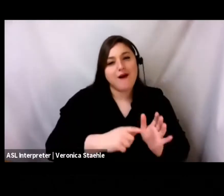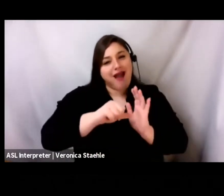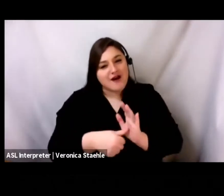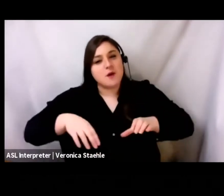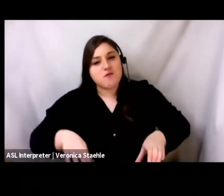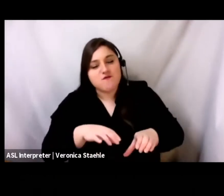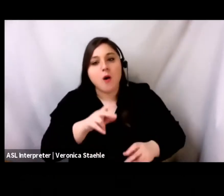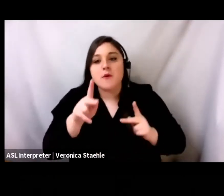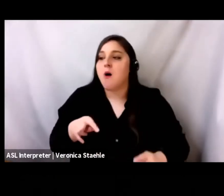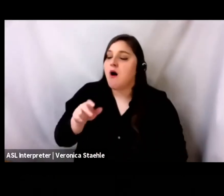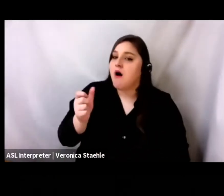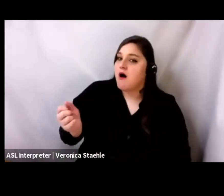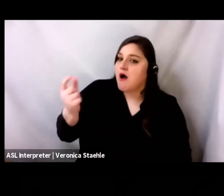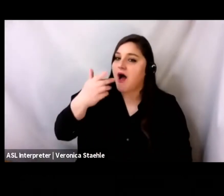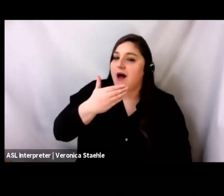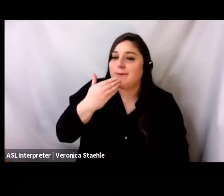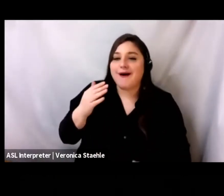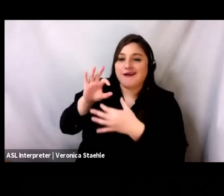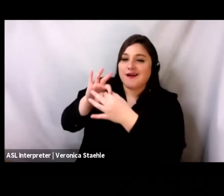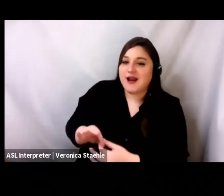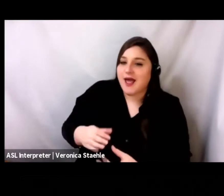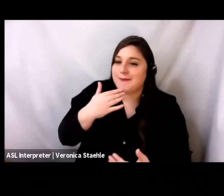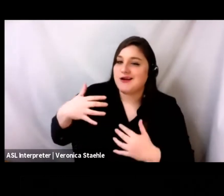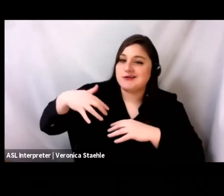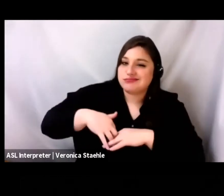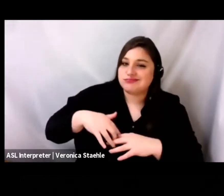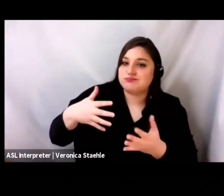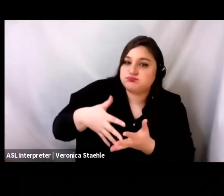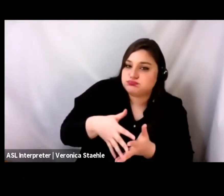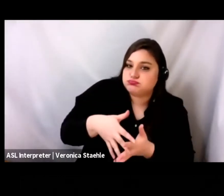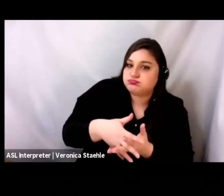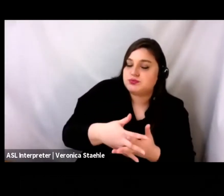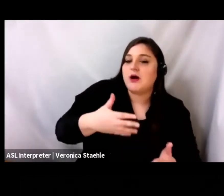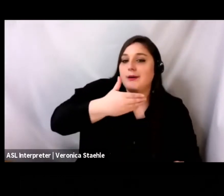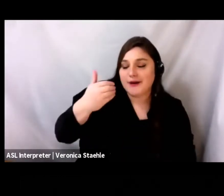part of the development of these New York City landmarks, really, in their own way.